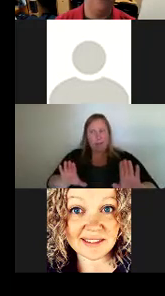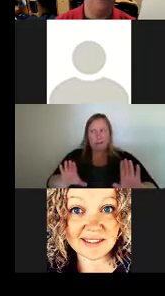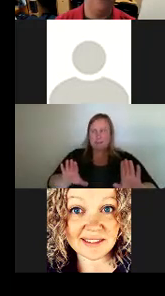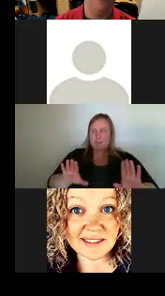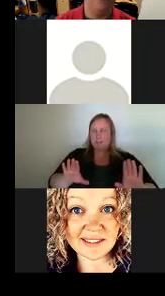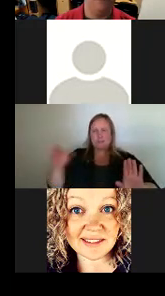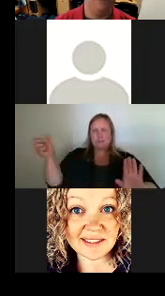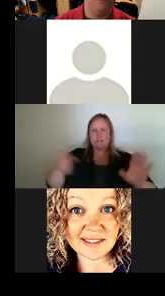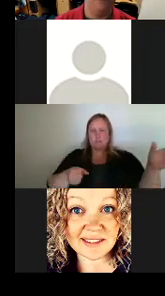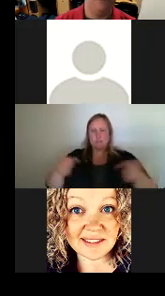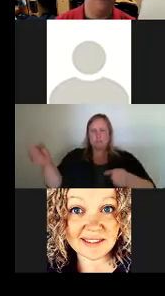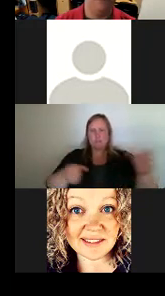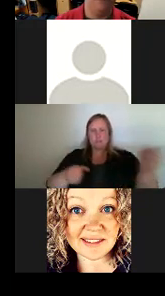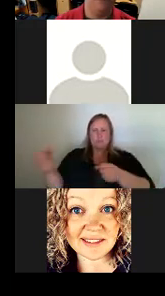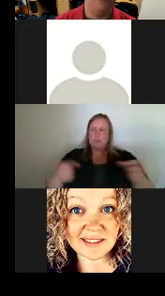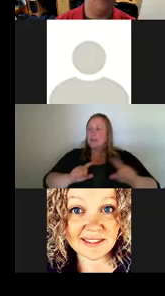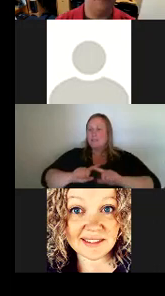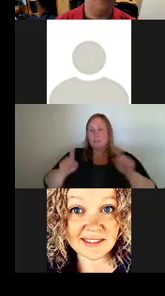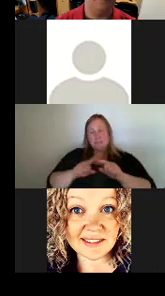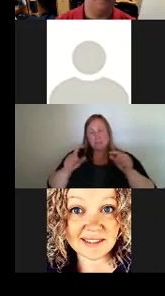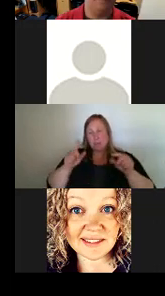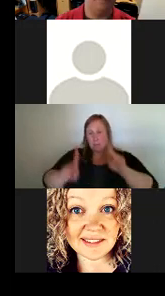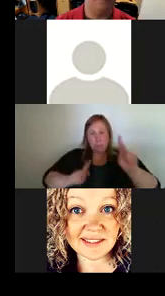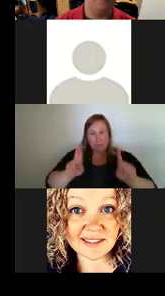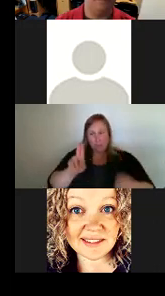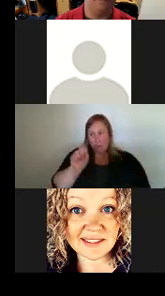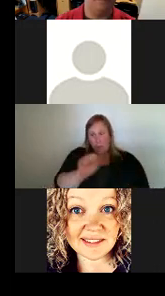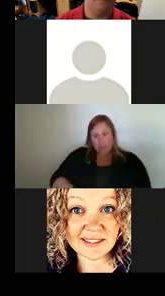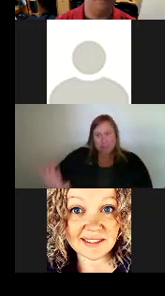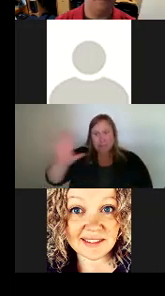THE COUNTRY. I AM SURE RACHAEL WOULD HAVE BEEN HAPPY TO FLY TO WISCONSIN